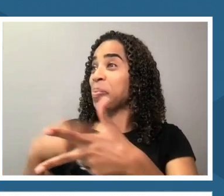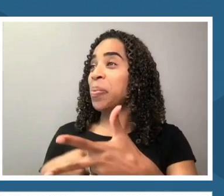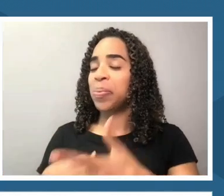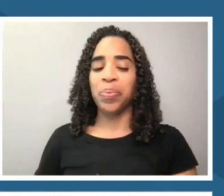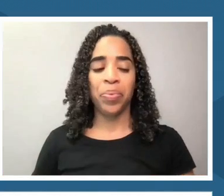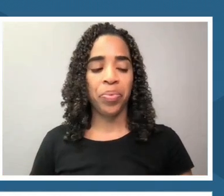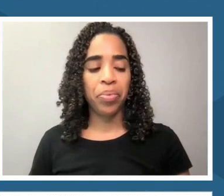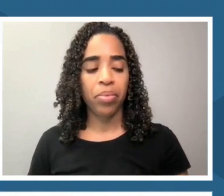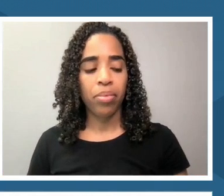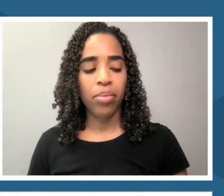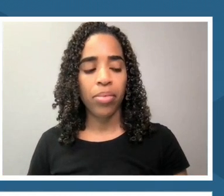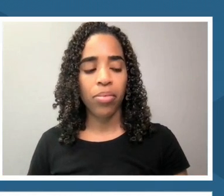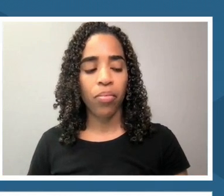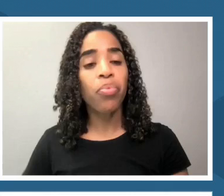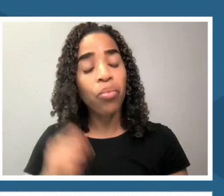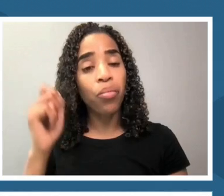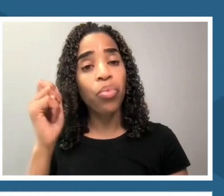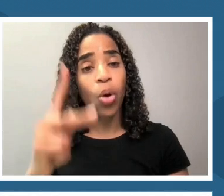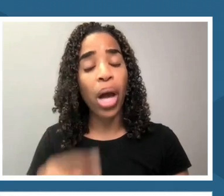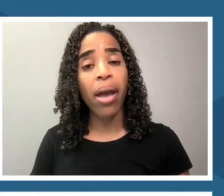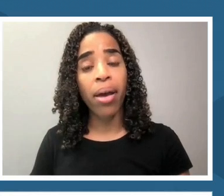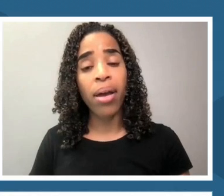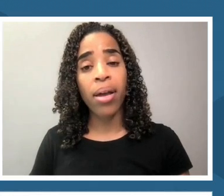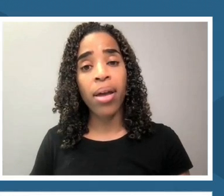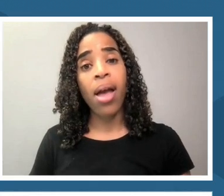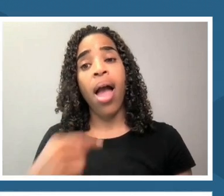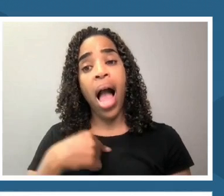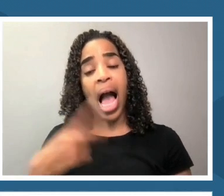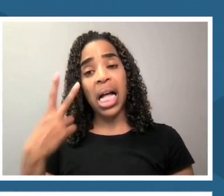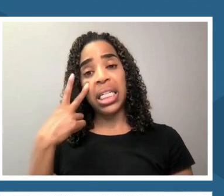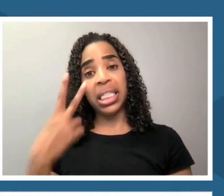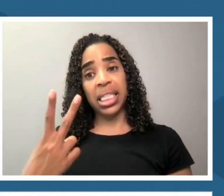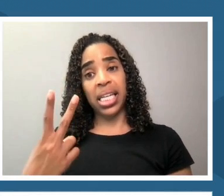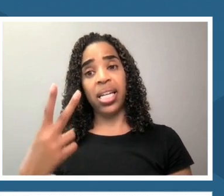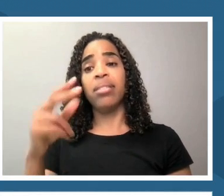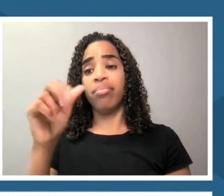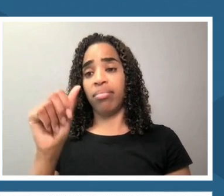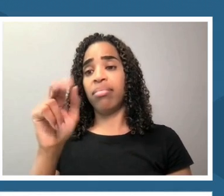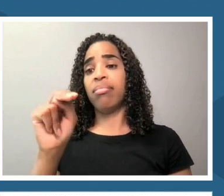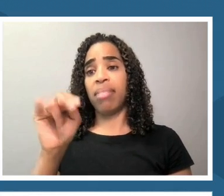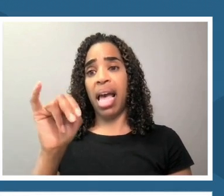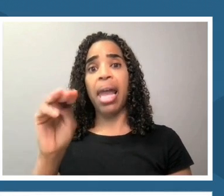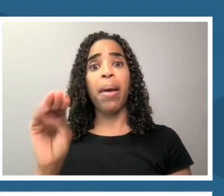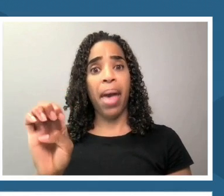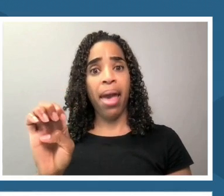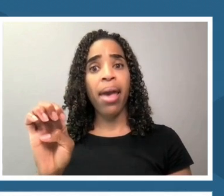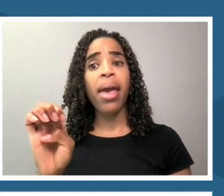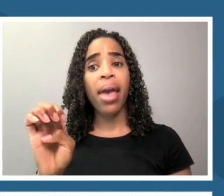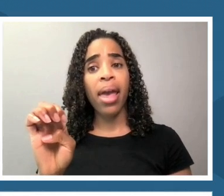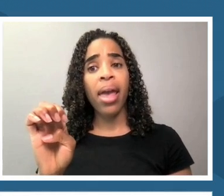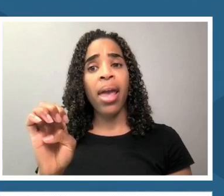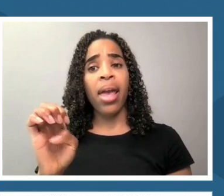all right um so i see uh anime depicted as like an